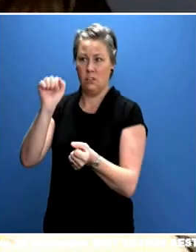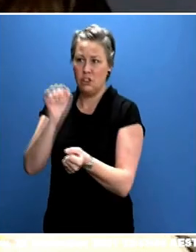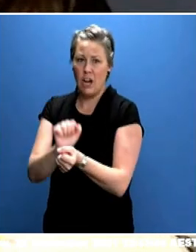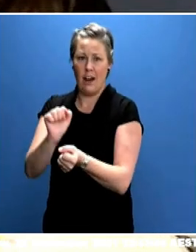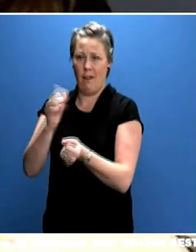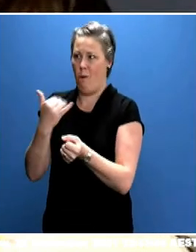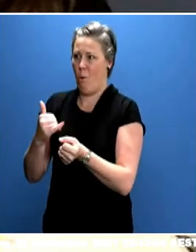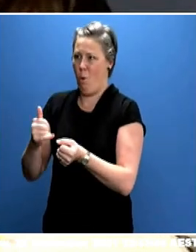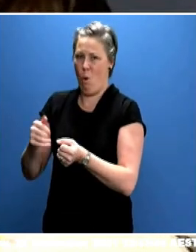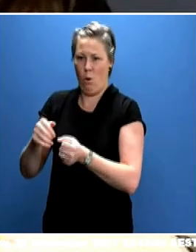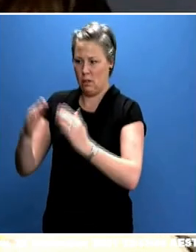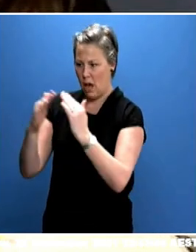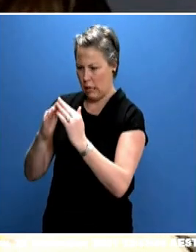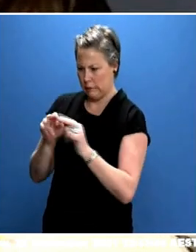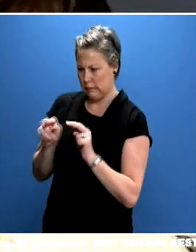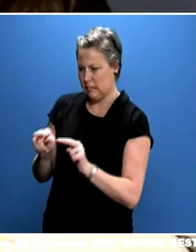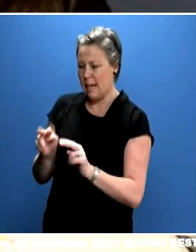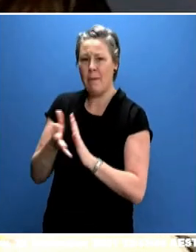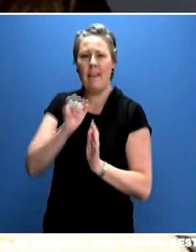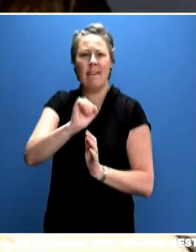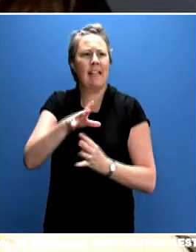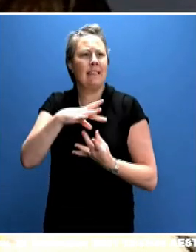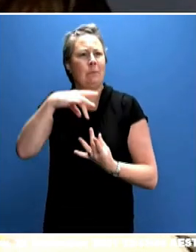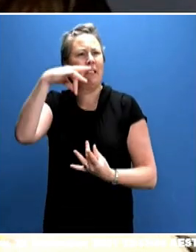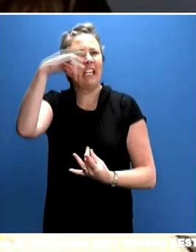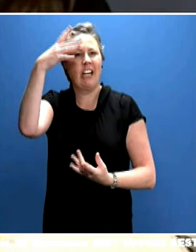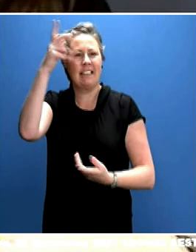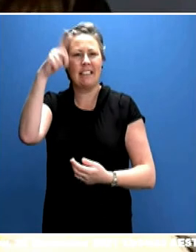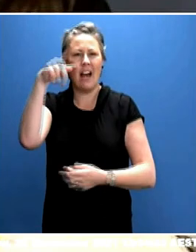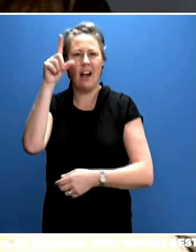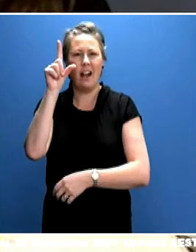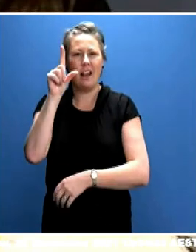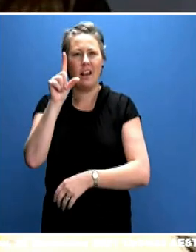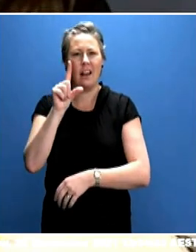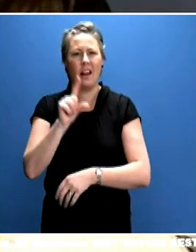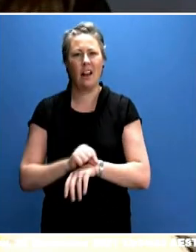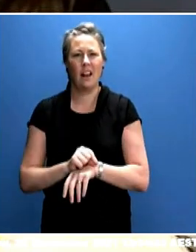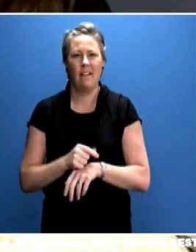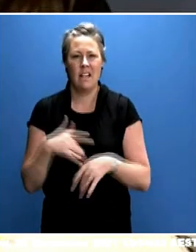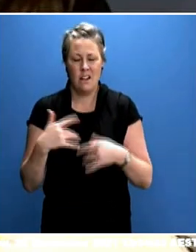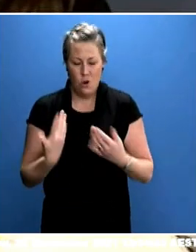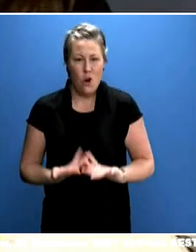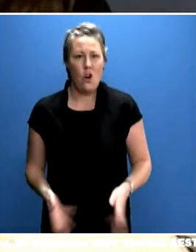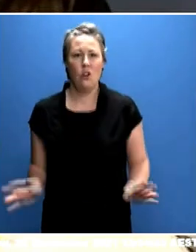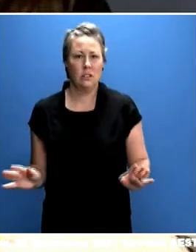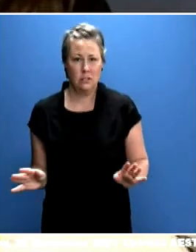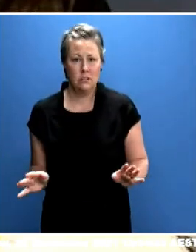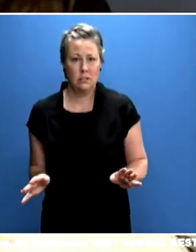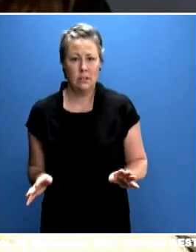I understand how spirits can be diminished as my mother was forcibly removed from her mother at a young age and raised in an environment